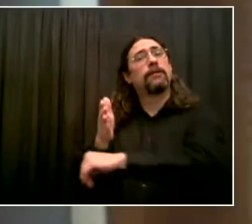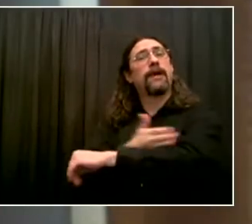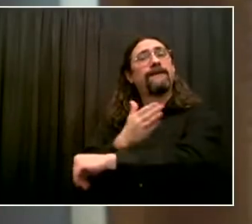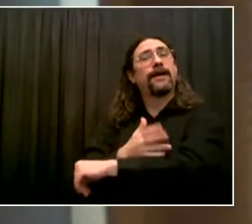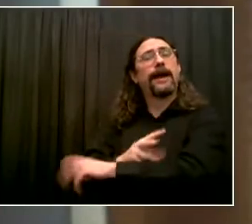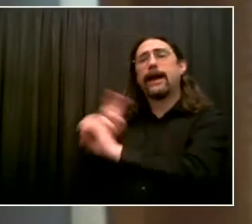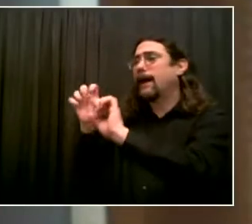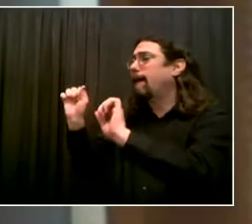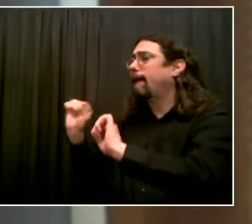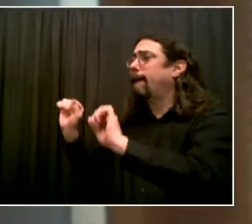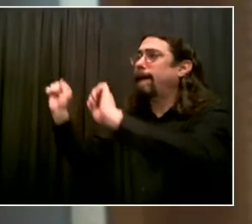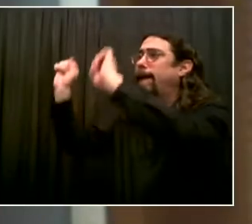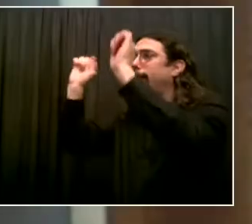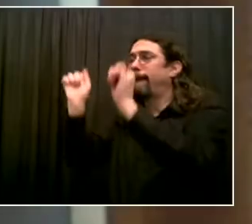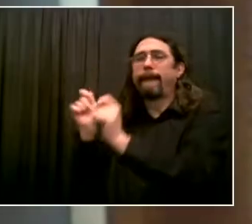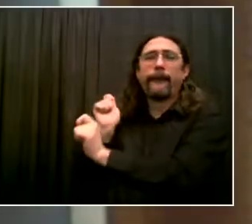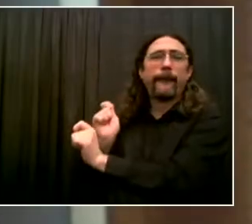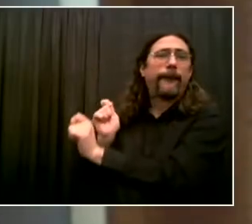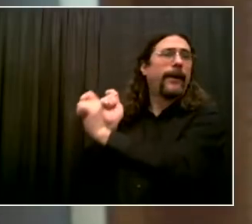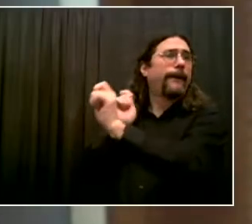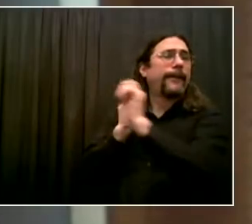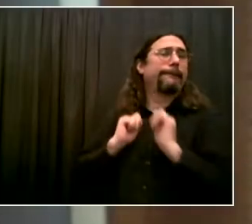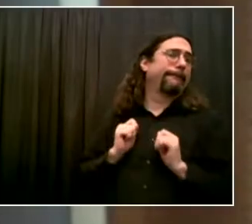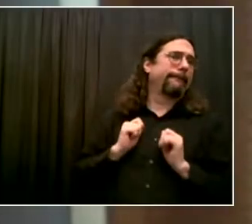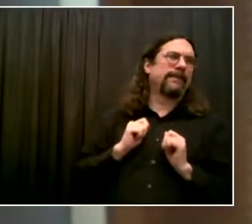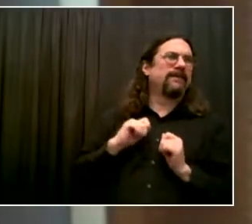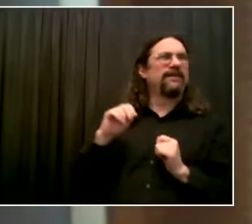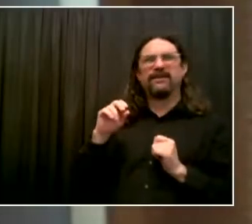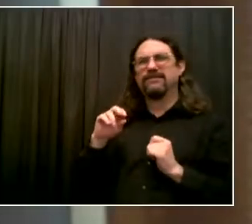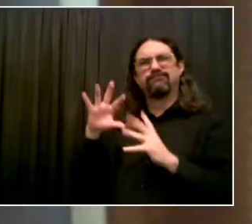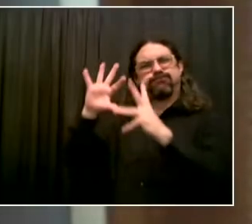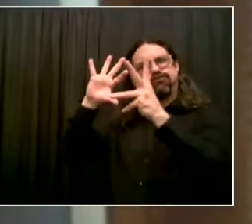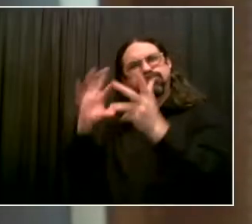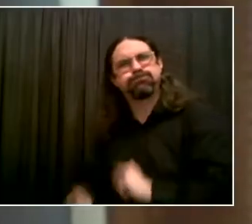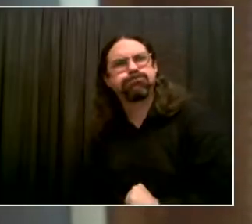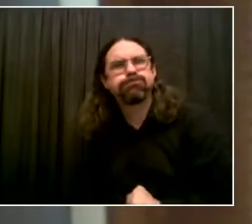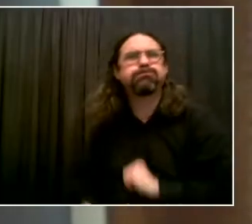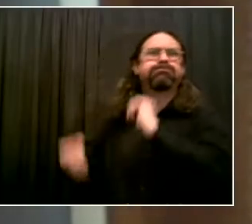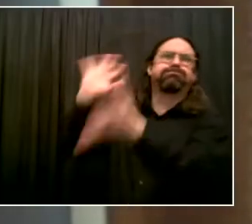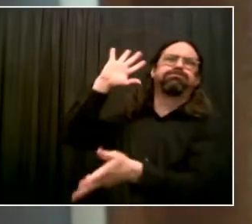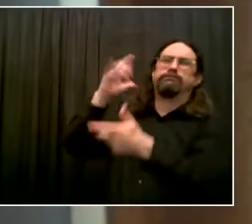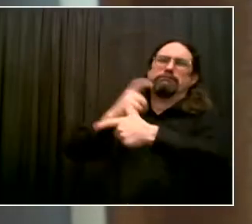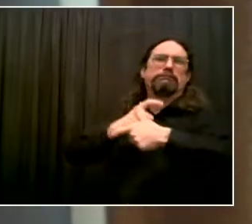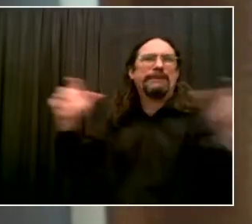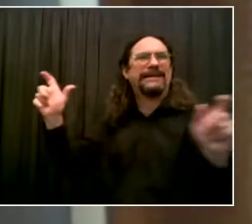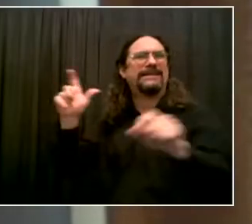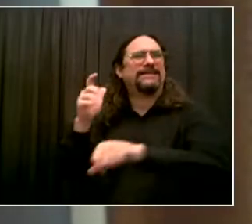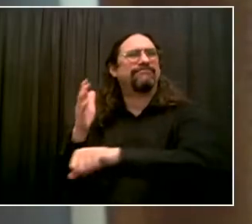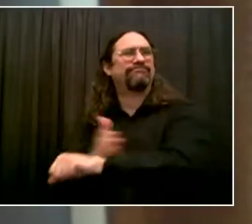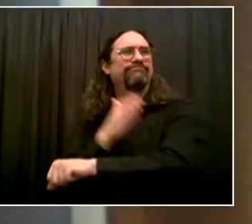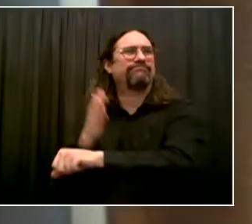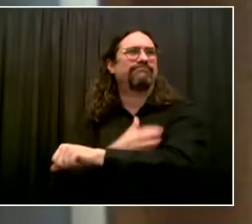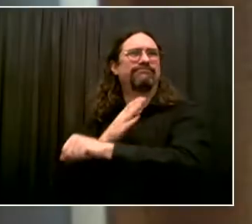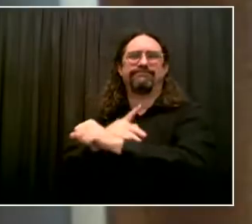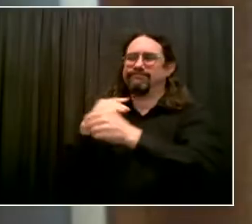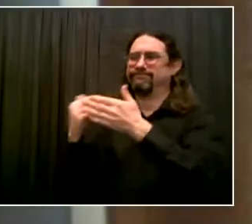IT REPRESENTS EQUITY AND A STEP TOWARDS PROGRESSIVE MORE INCLUSIVE APPROACH TO THE